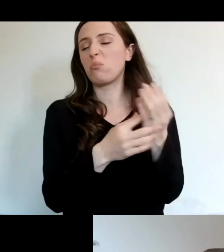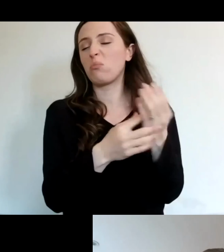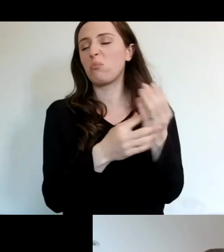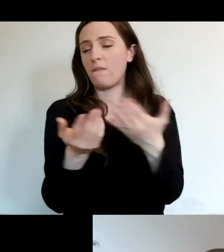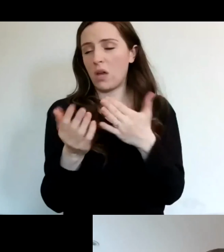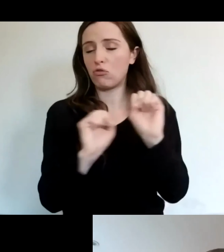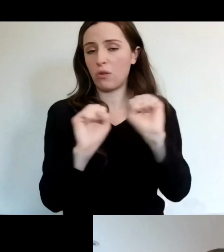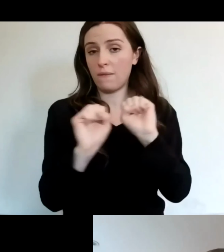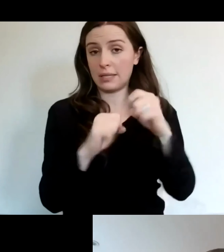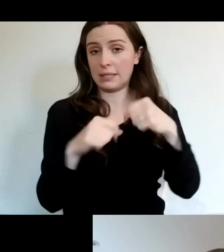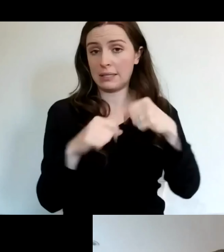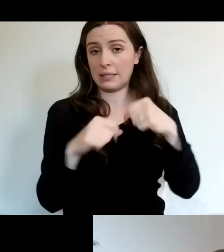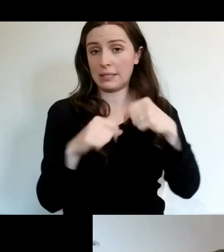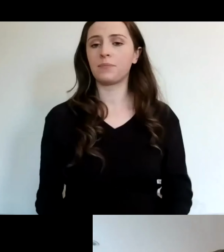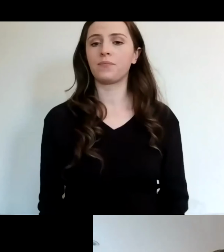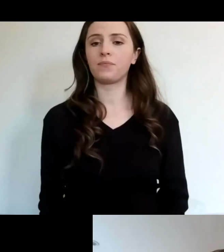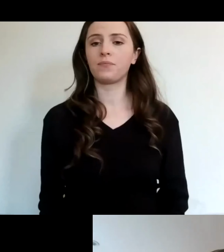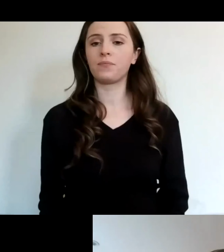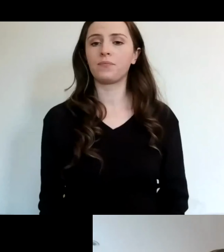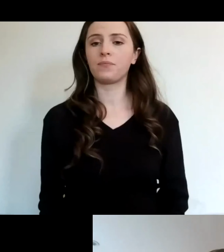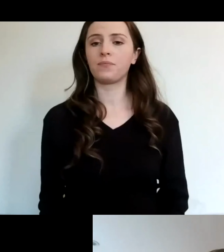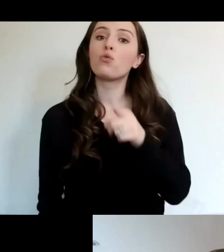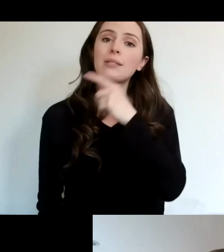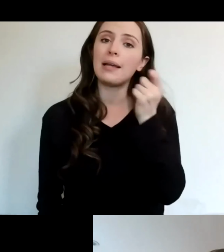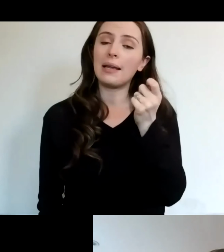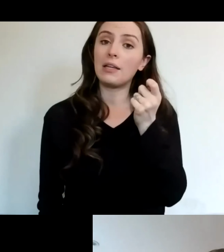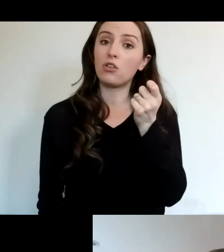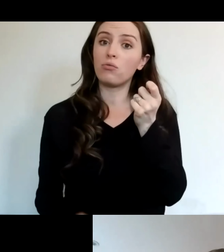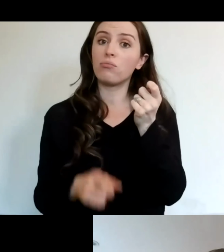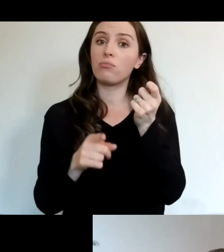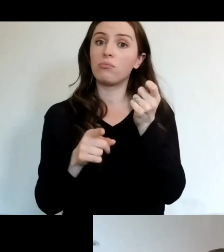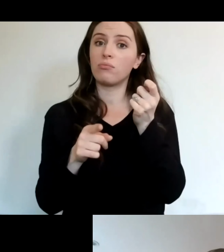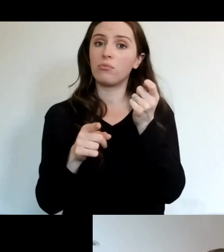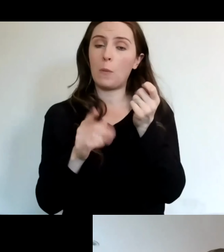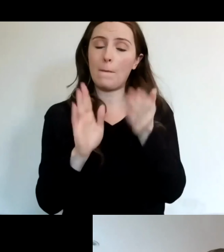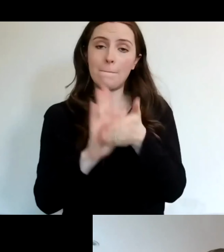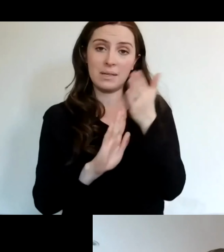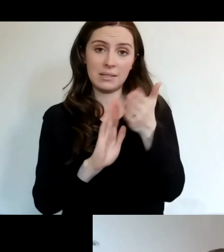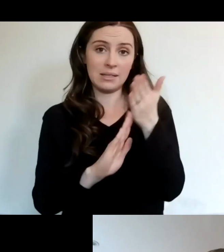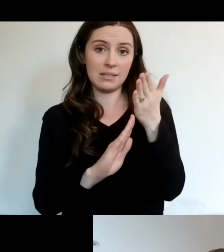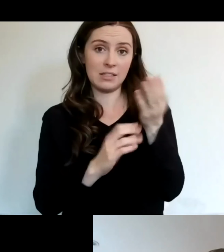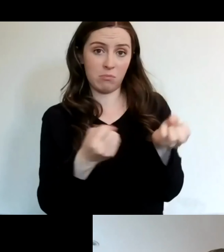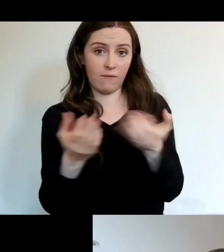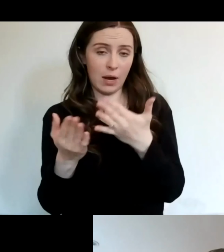PÁDRAIG: So, what you're saying is you do, and I know, because we've worked with you in the past,